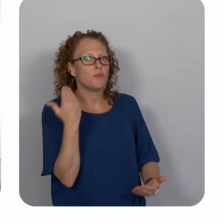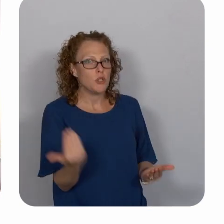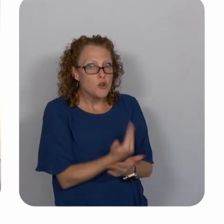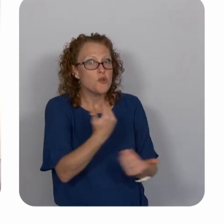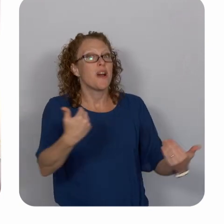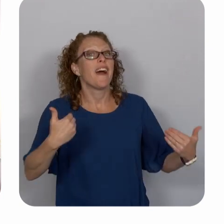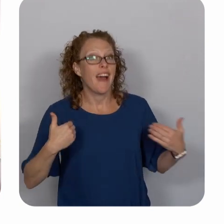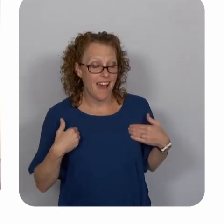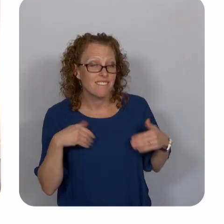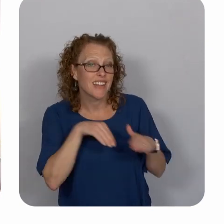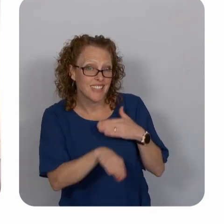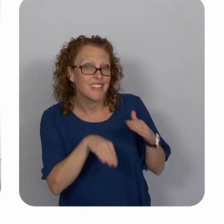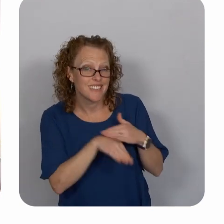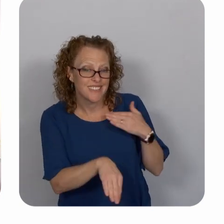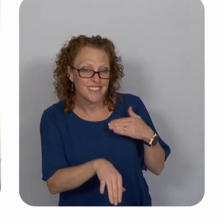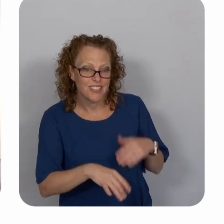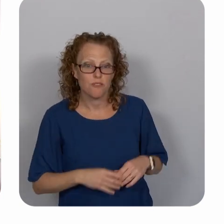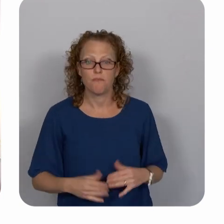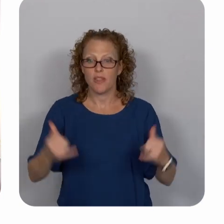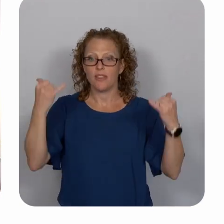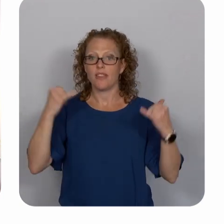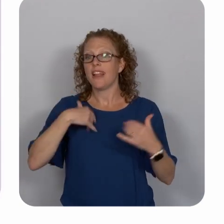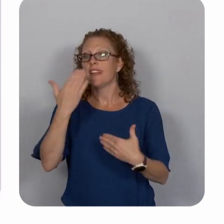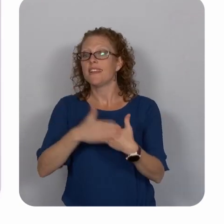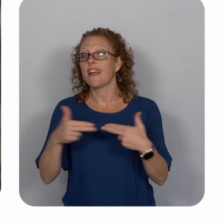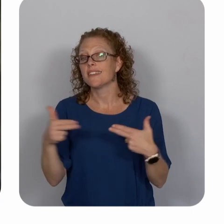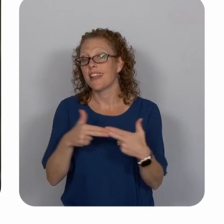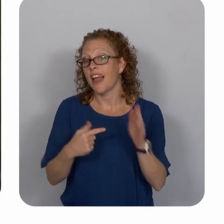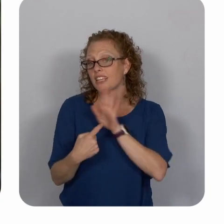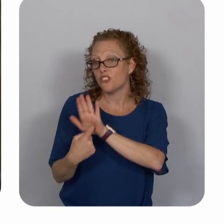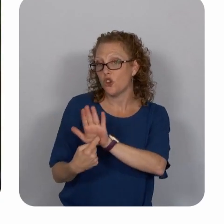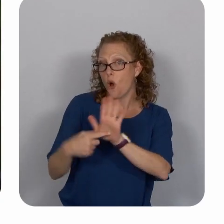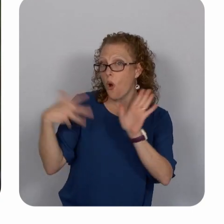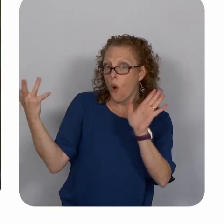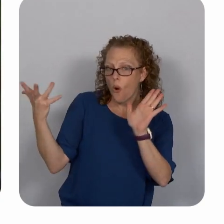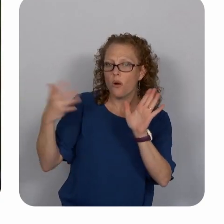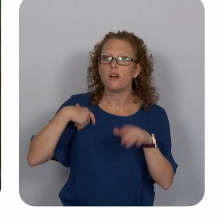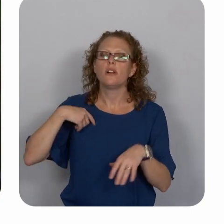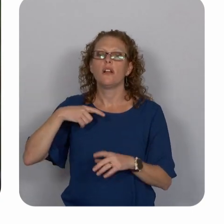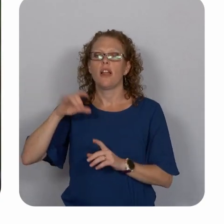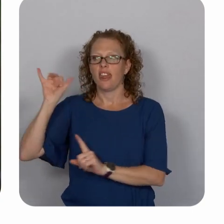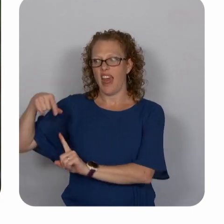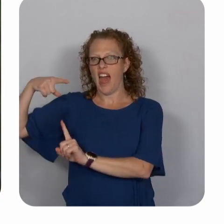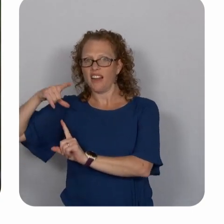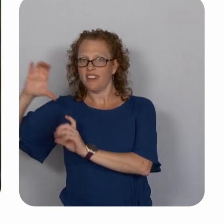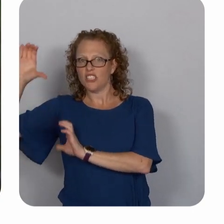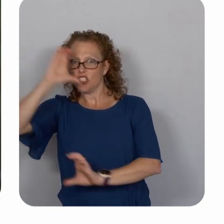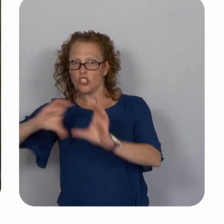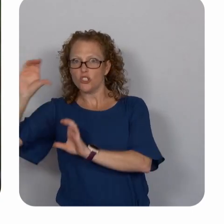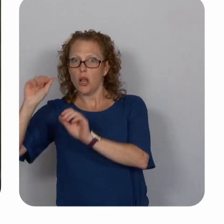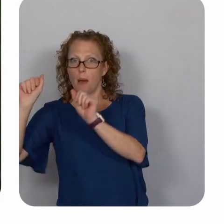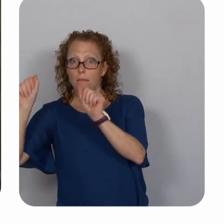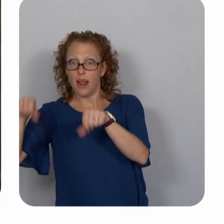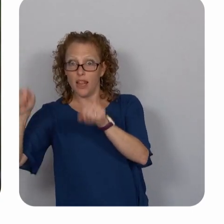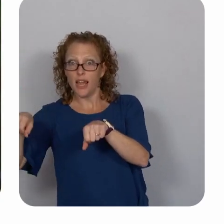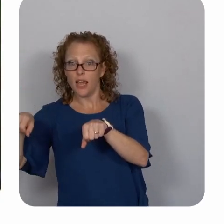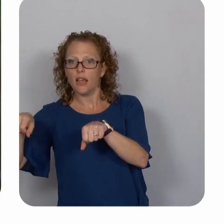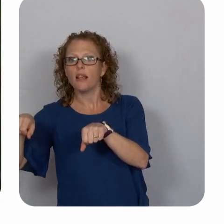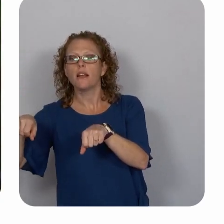which we will talk more about in the next slide. The search plugin enables the large language model to have up to date knowledge.